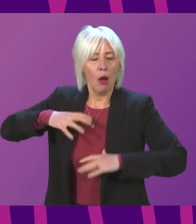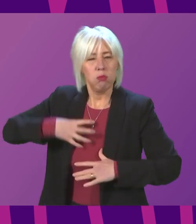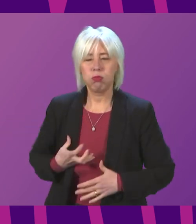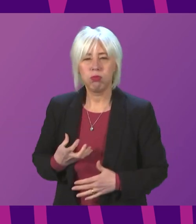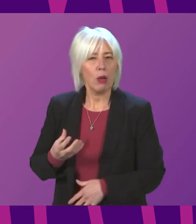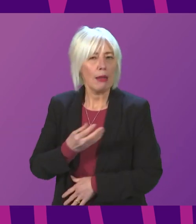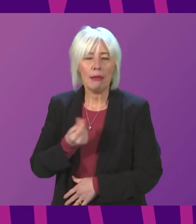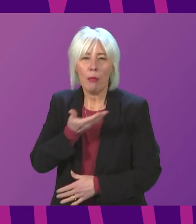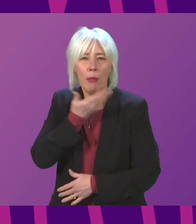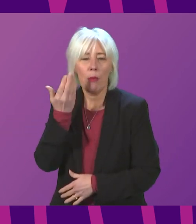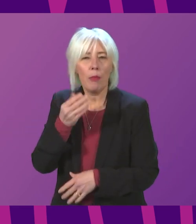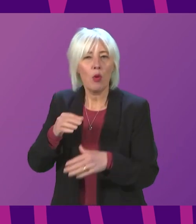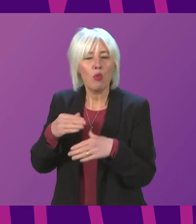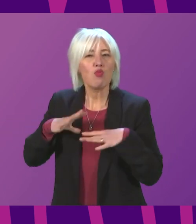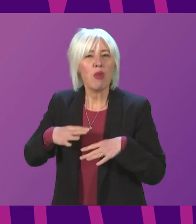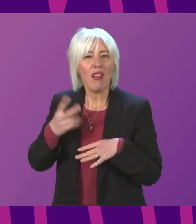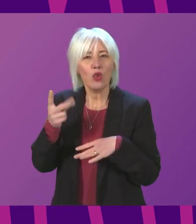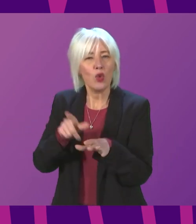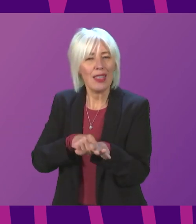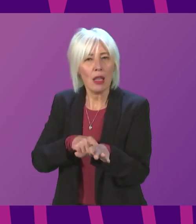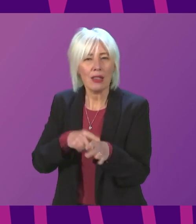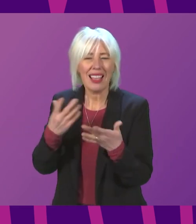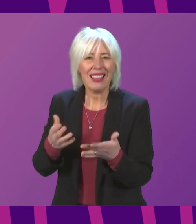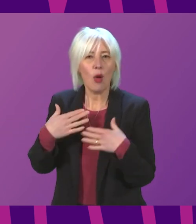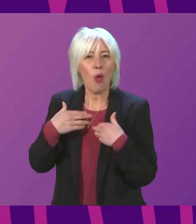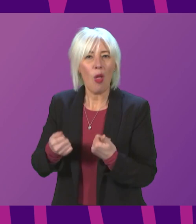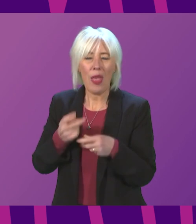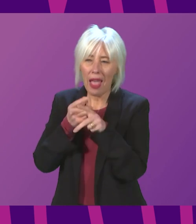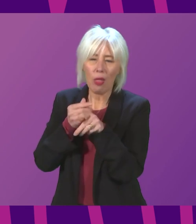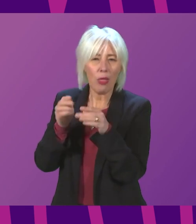years, and now health boards are asking them to step in to help with delayed discharges.